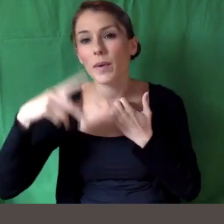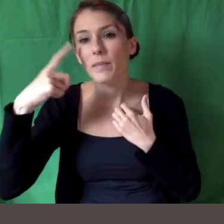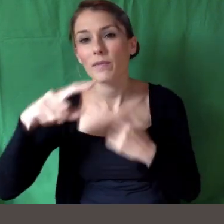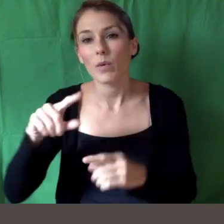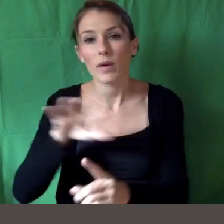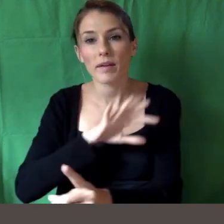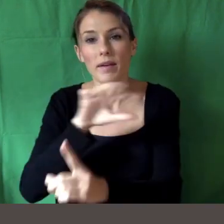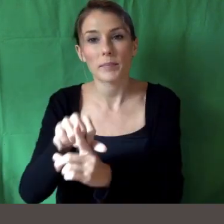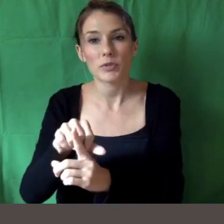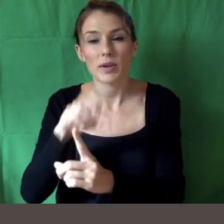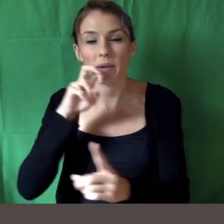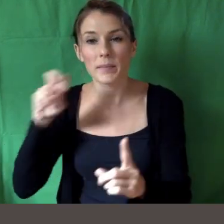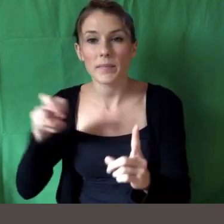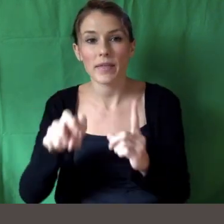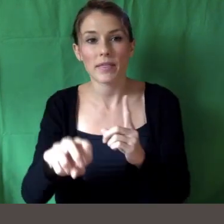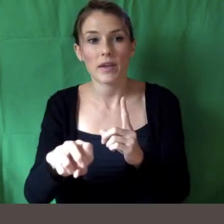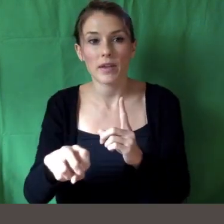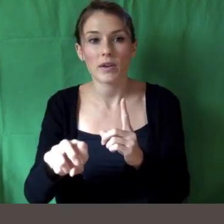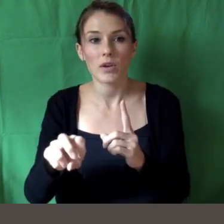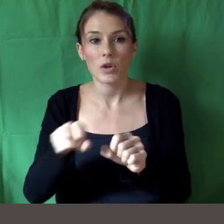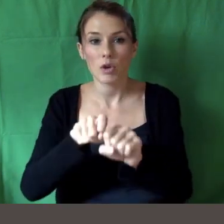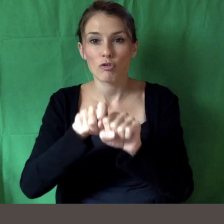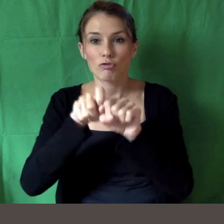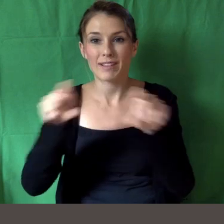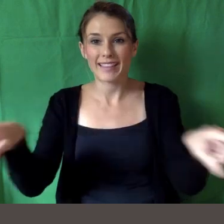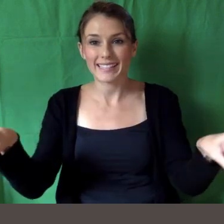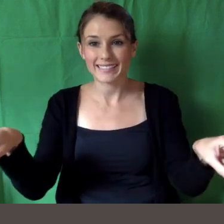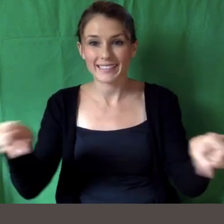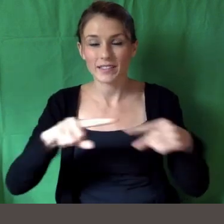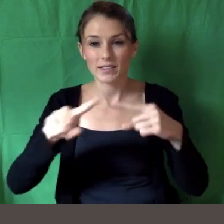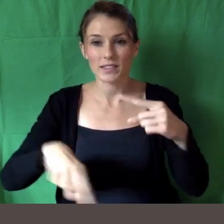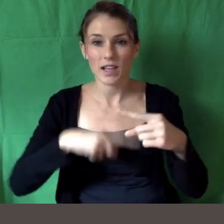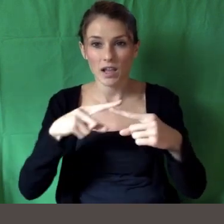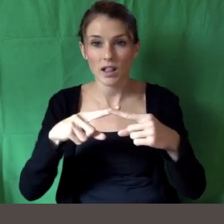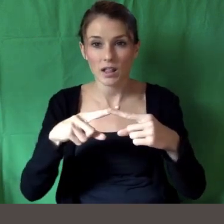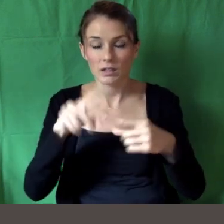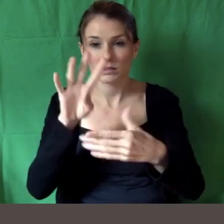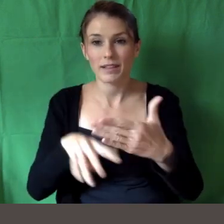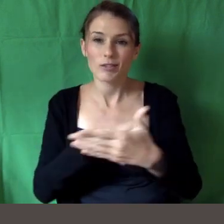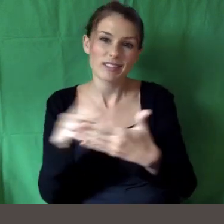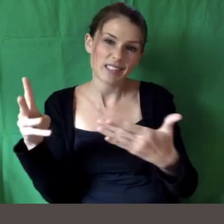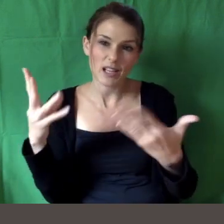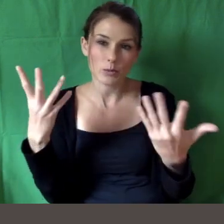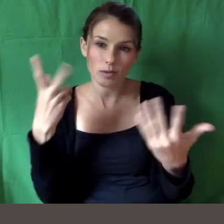the Python release cycle. The release schedule basically.